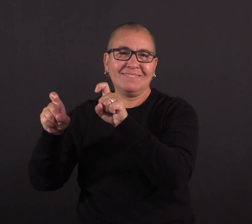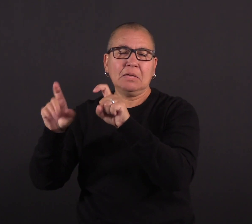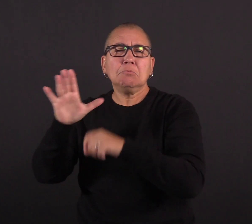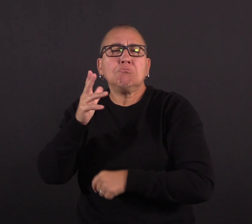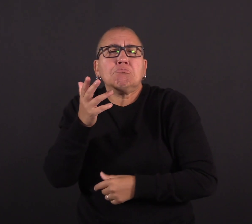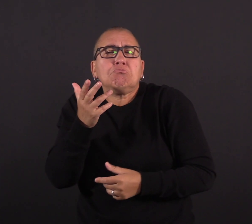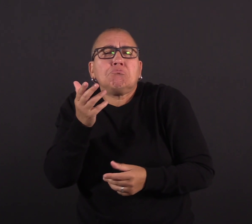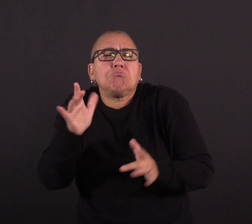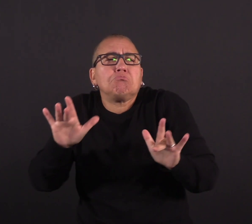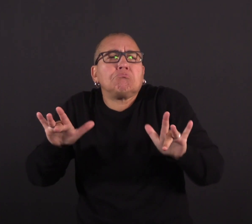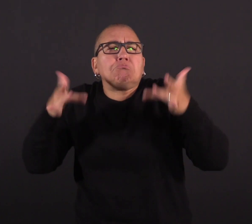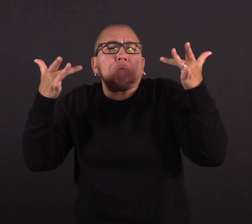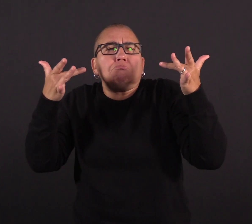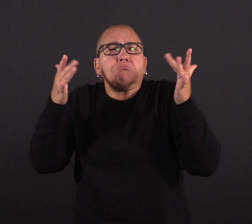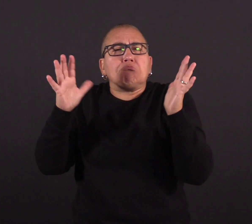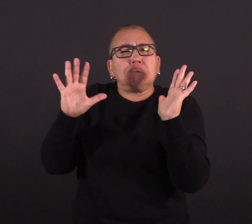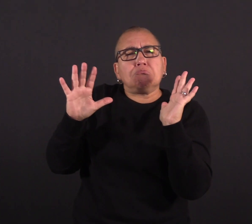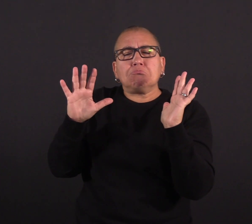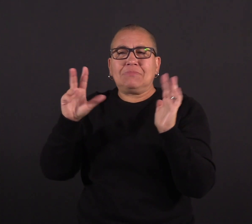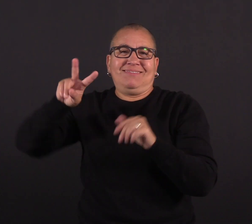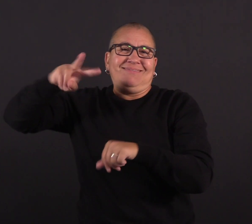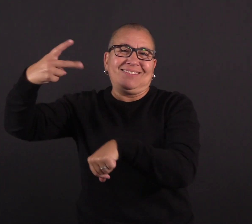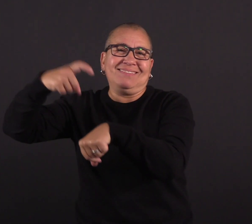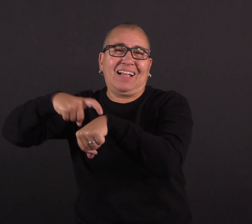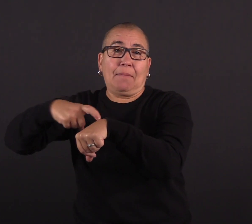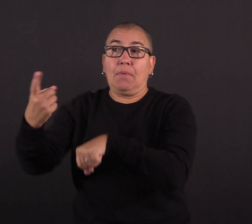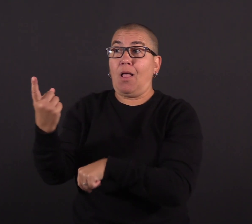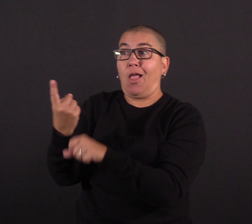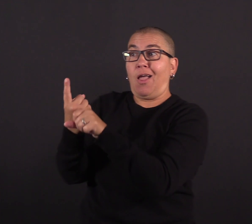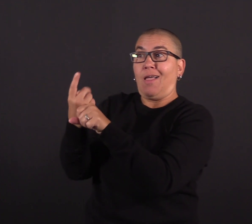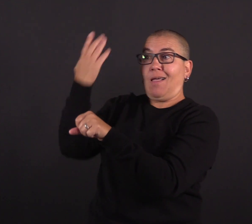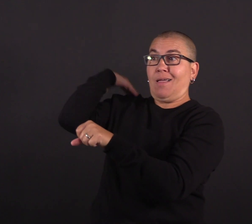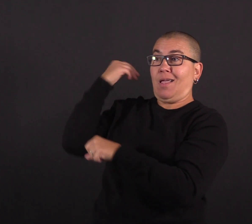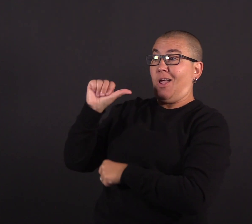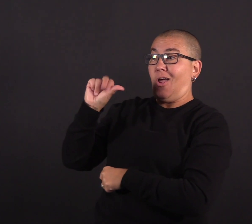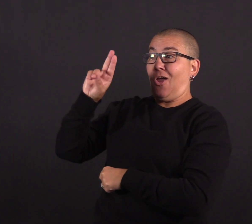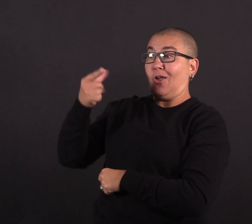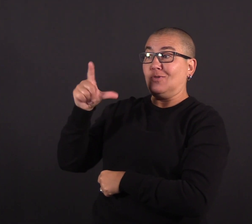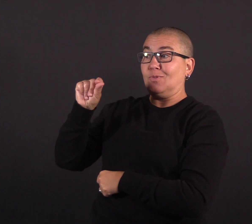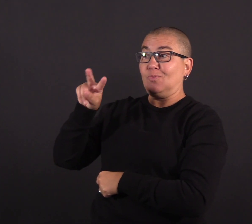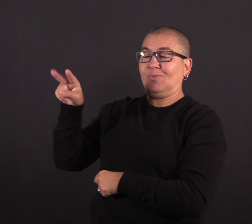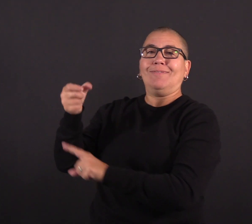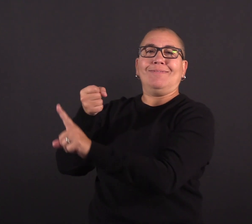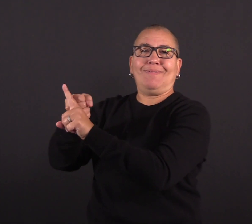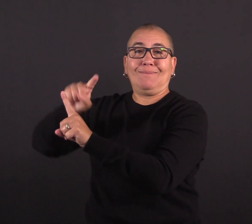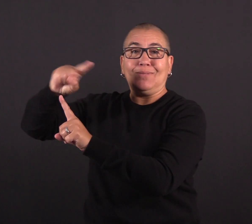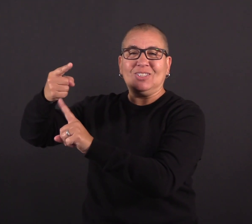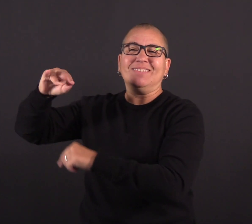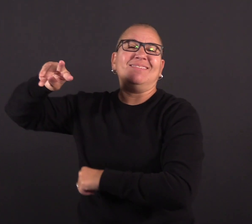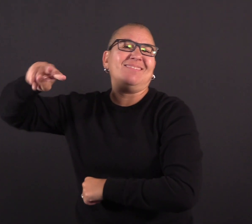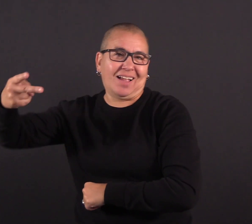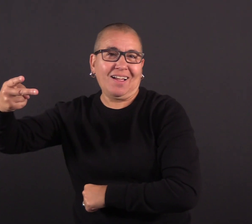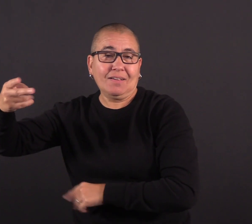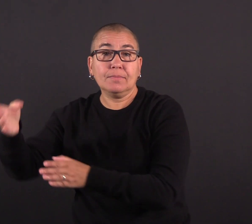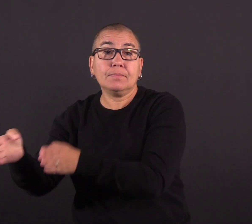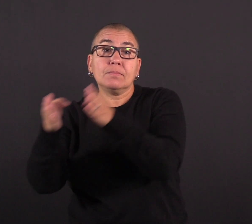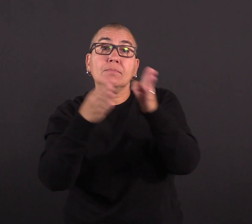lady last caught Covid in August 2022 and the president tested positive in July of last year.